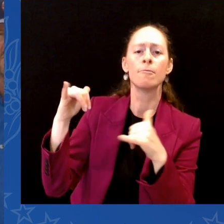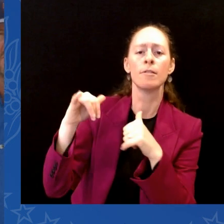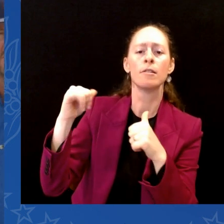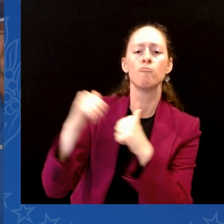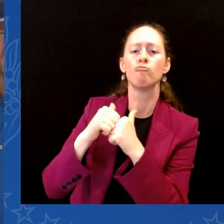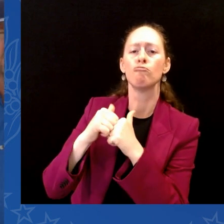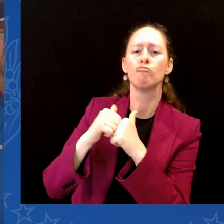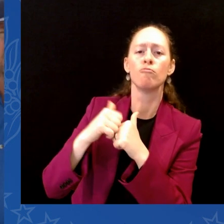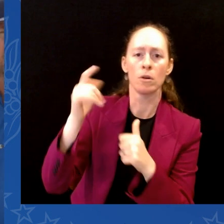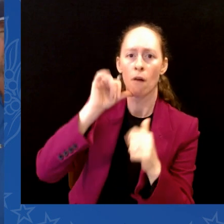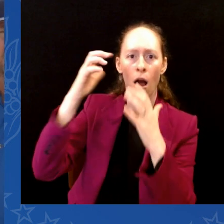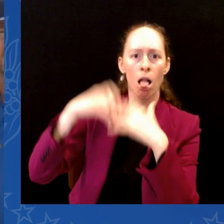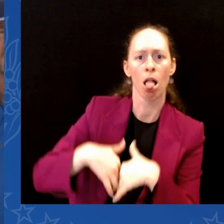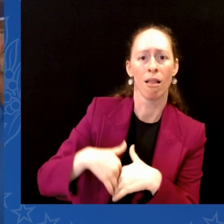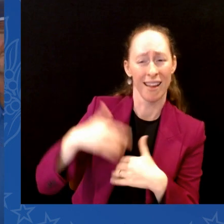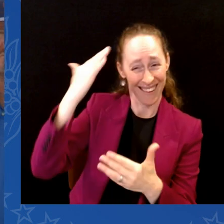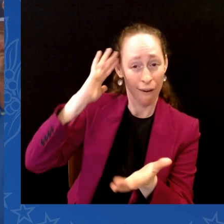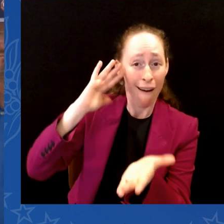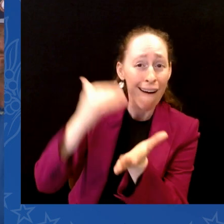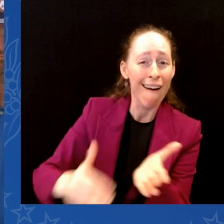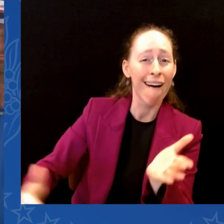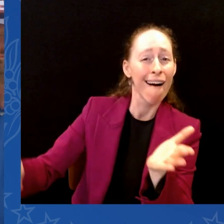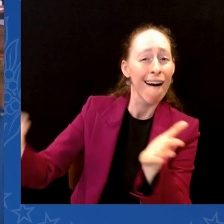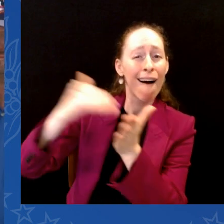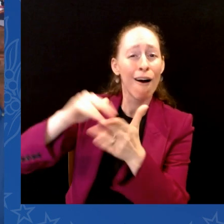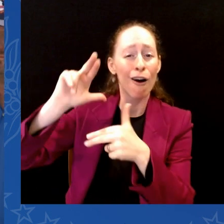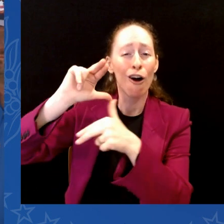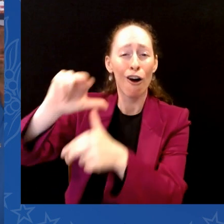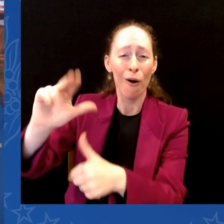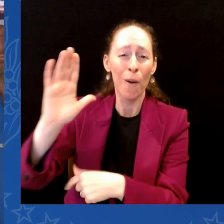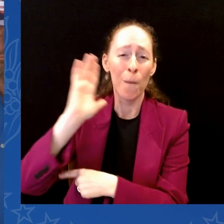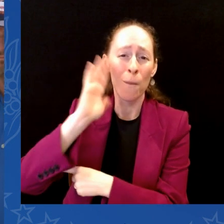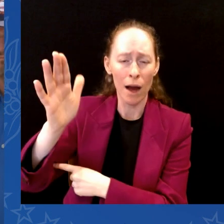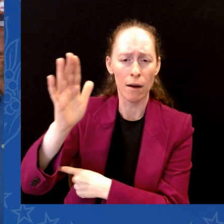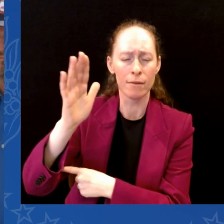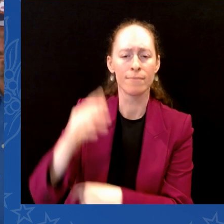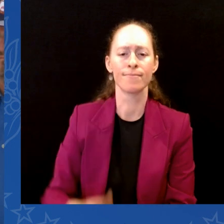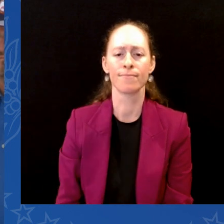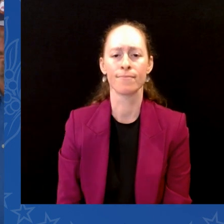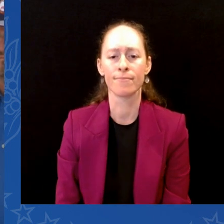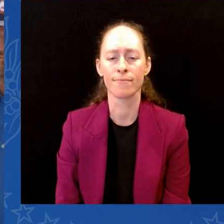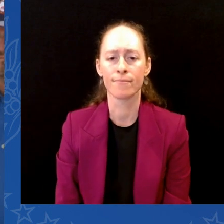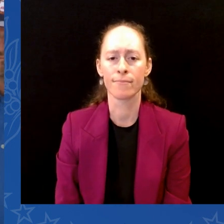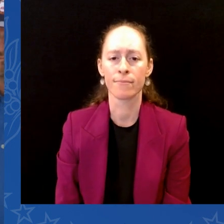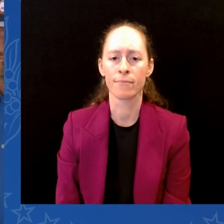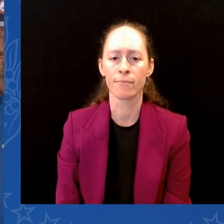saying that as he walked around, he noticed that those -- those homes that were built later